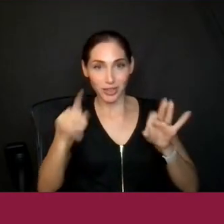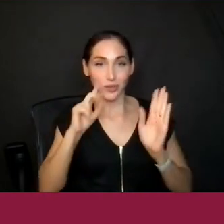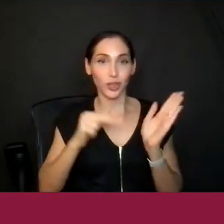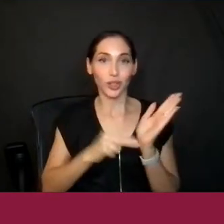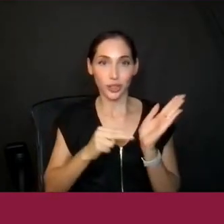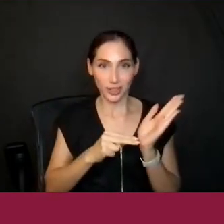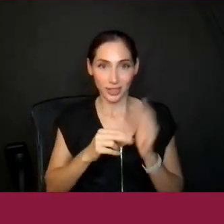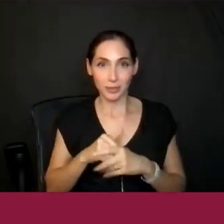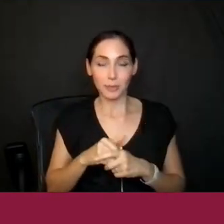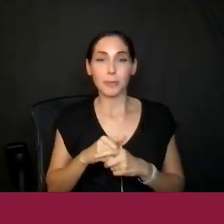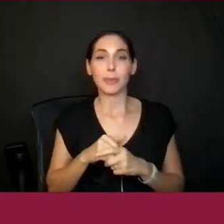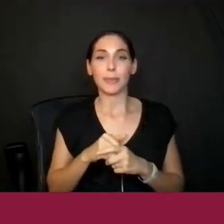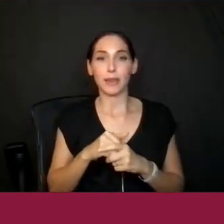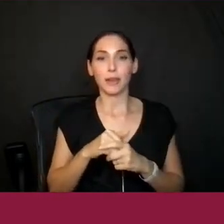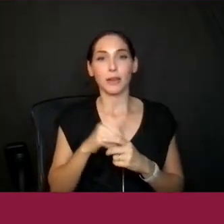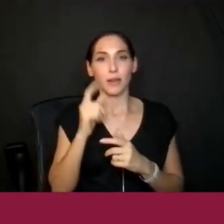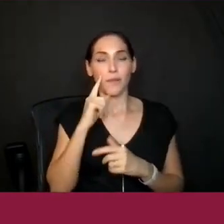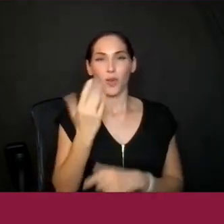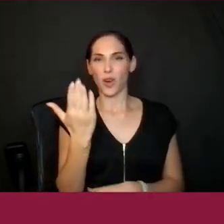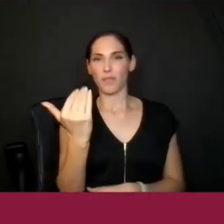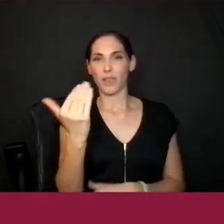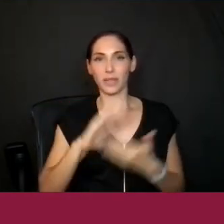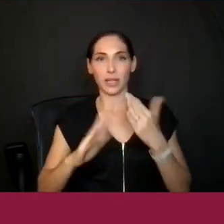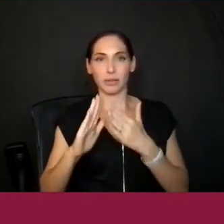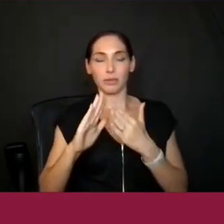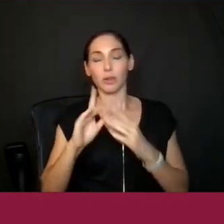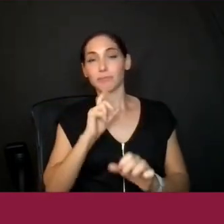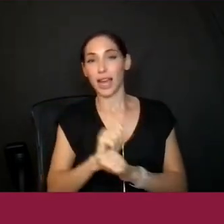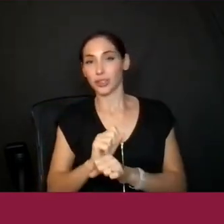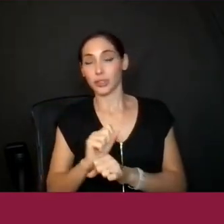offer allowed 15 community college, or 10 community college